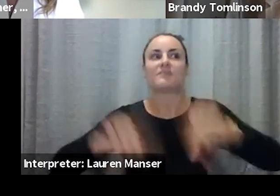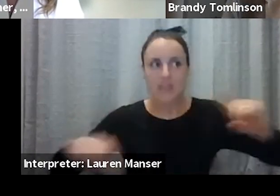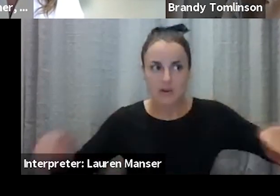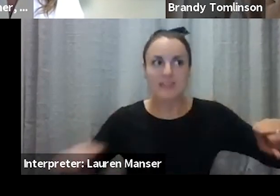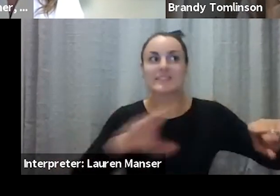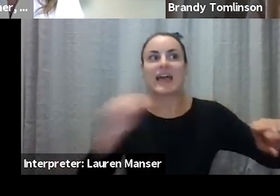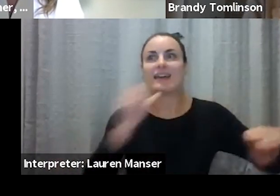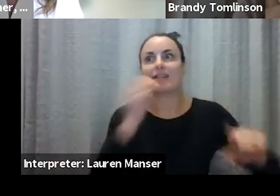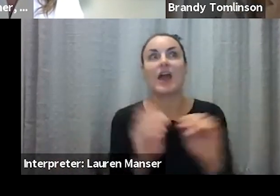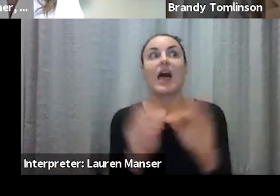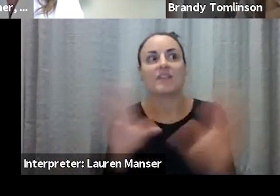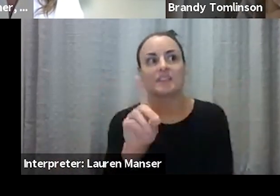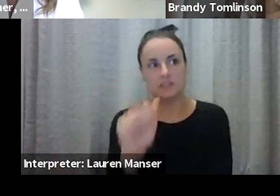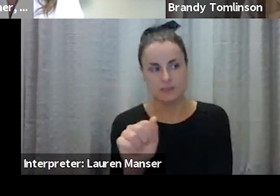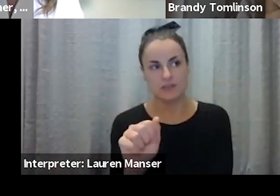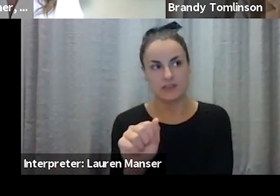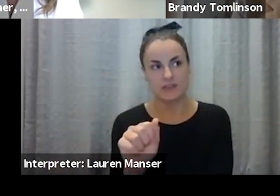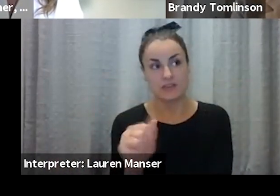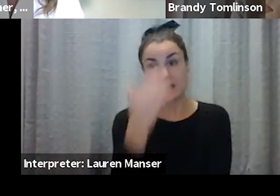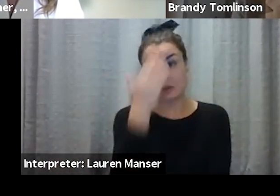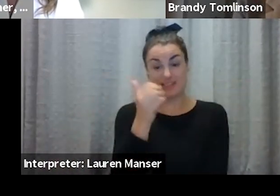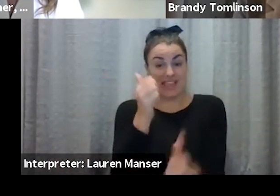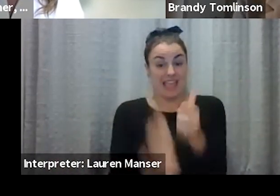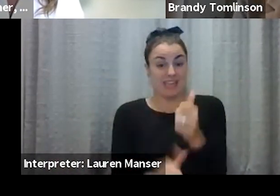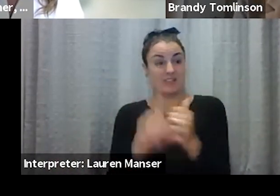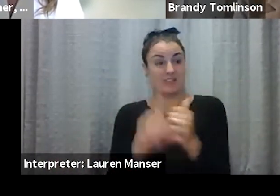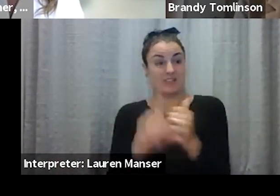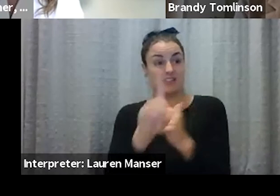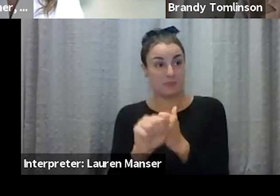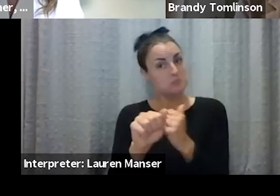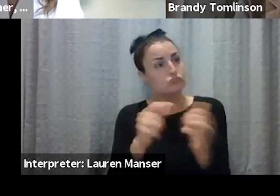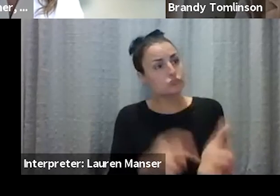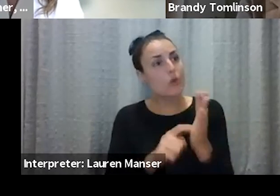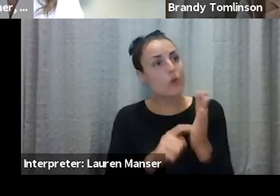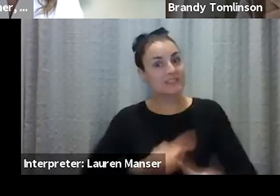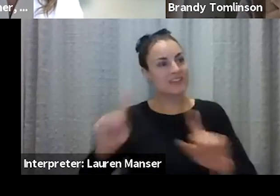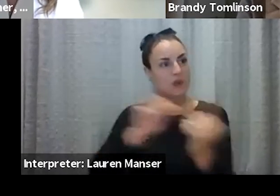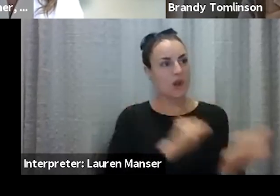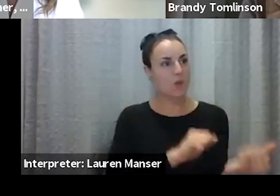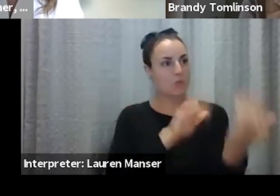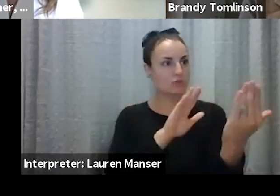that do need different ways of managing them. And as attorneys and advocates, we have to be very much aware